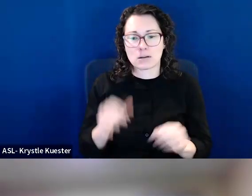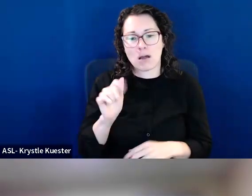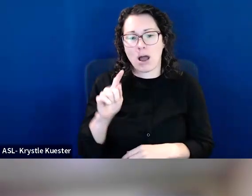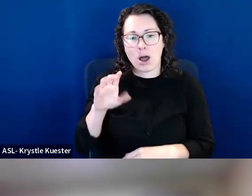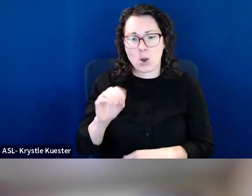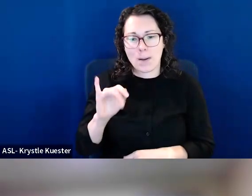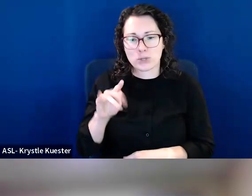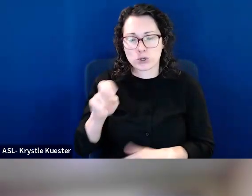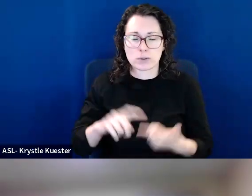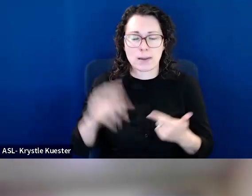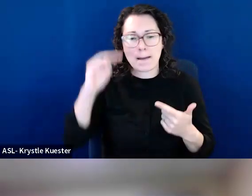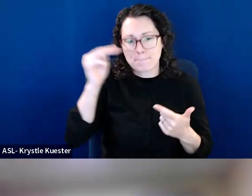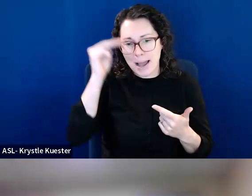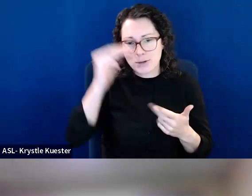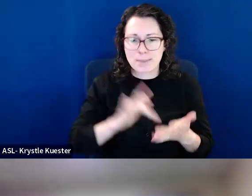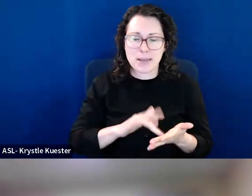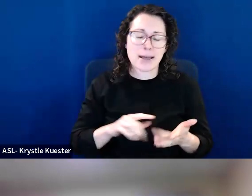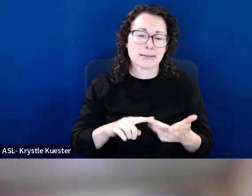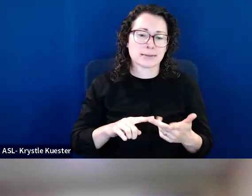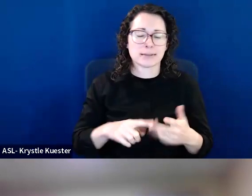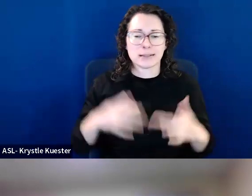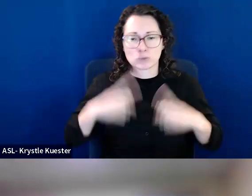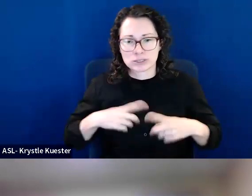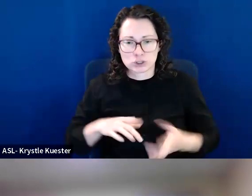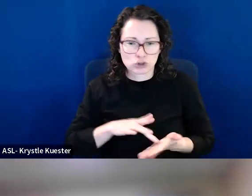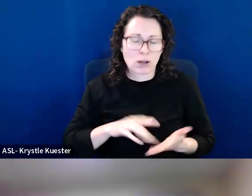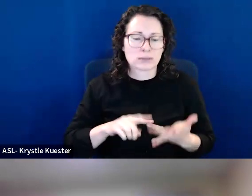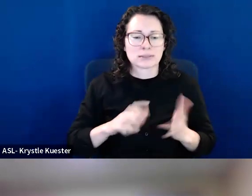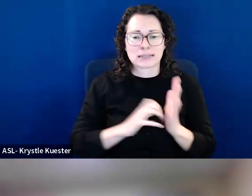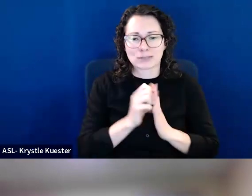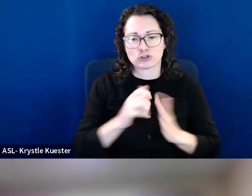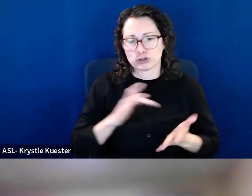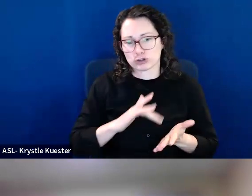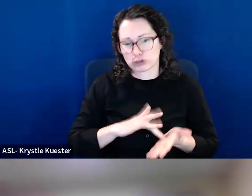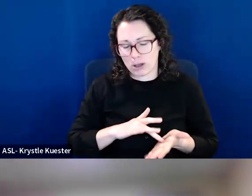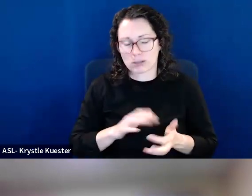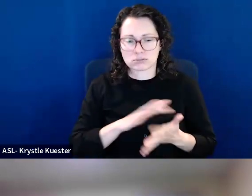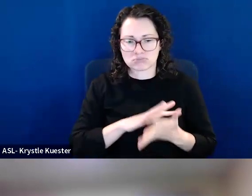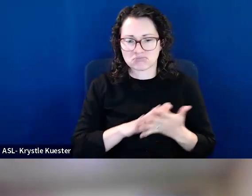migraine medicine, anti-depressants, cancer drugs, um people talking about skipping